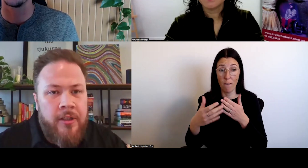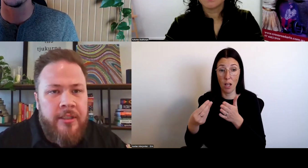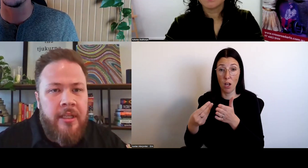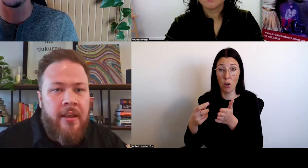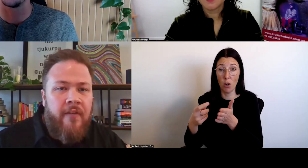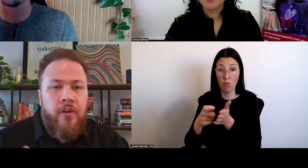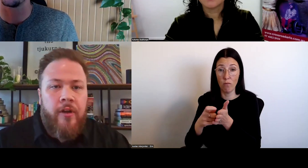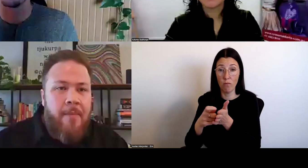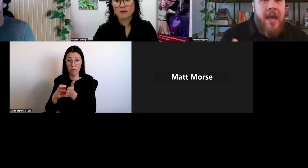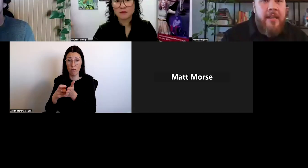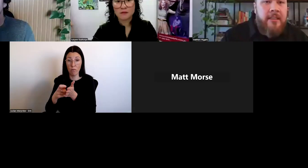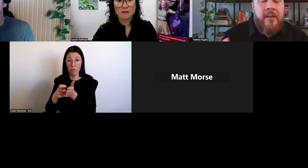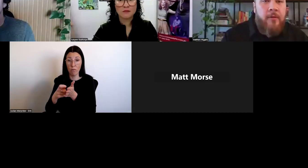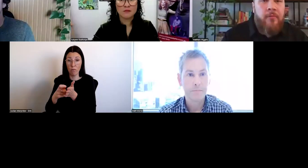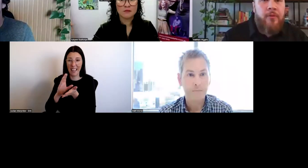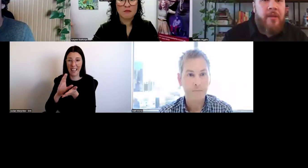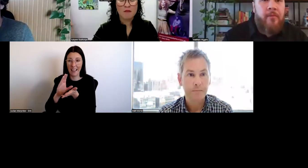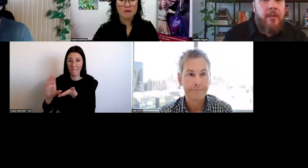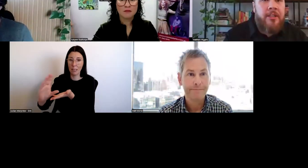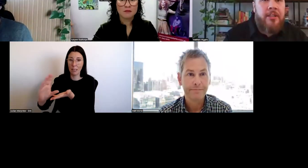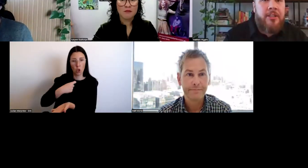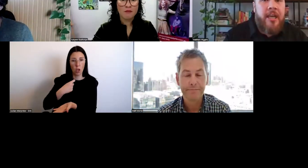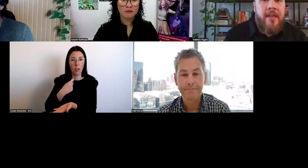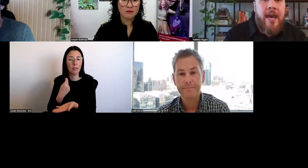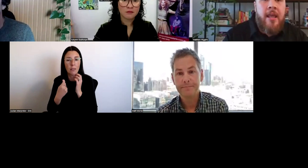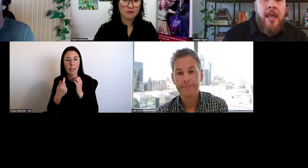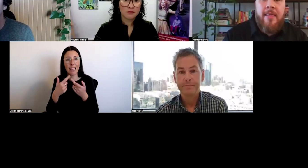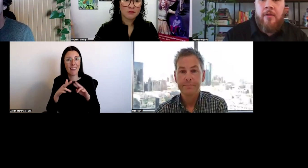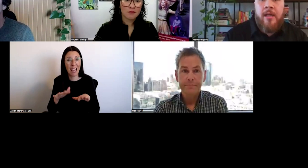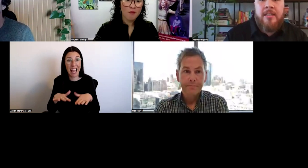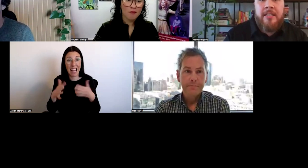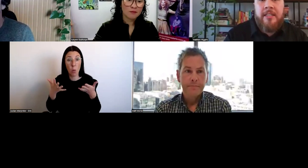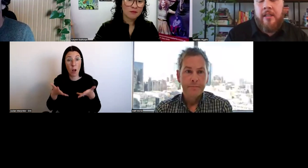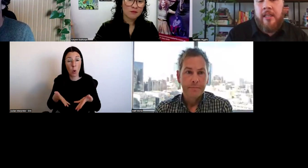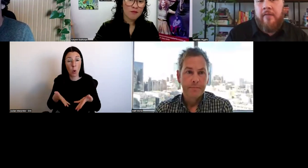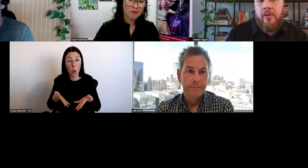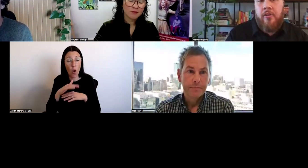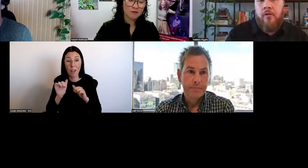was for your campaigns, if anyone would be willing to share that? And then one specifically for you,